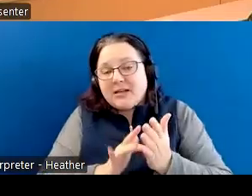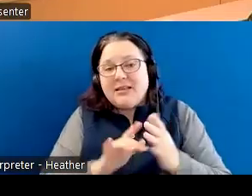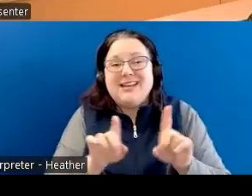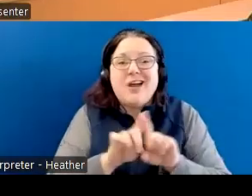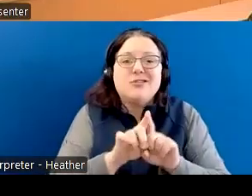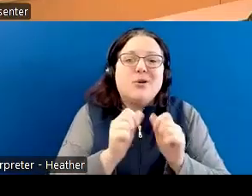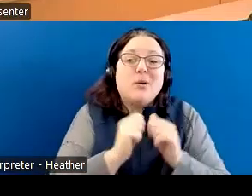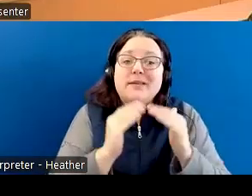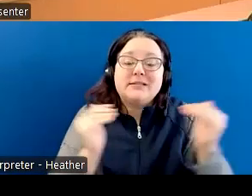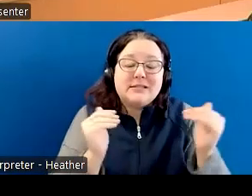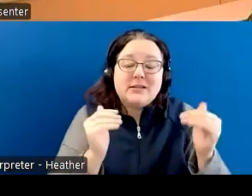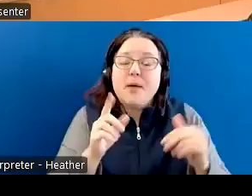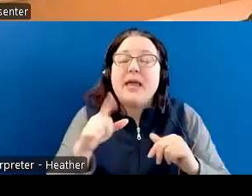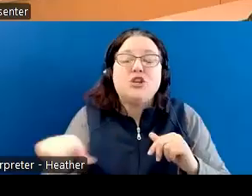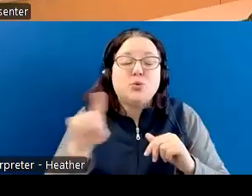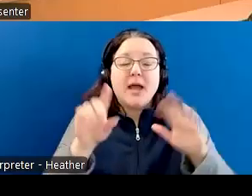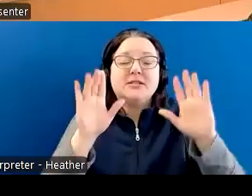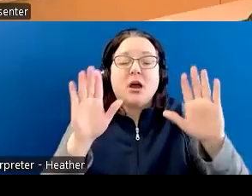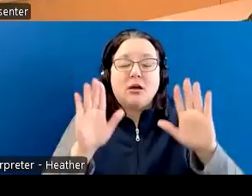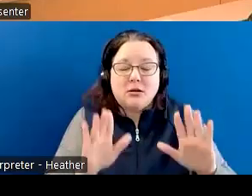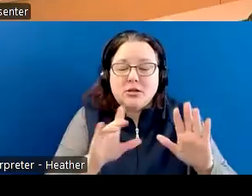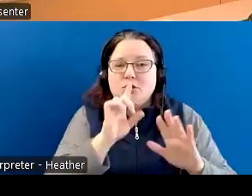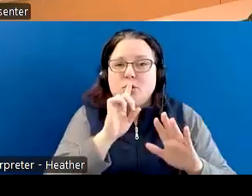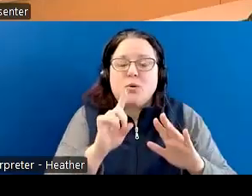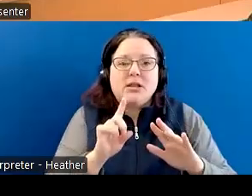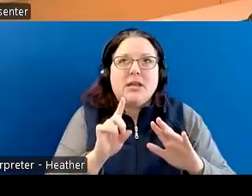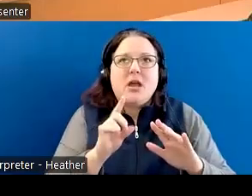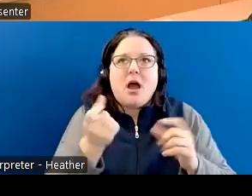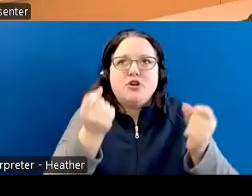while UR has done such a great job to kind of build out that system better and better. Gosh,